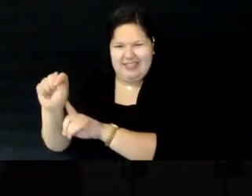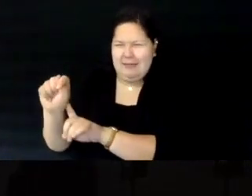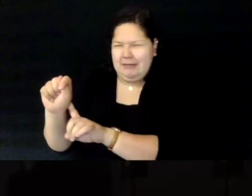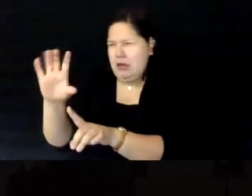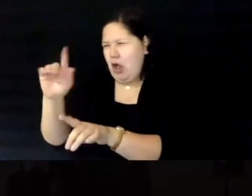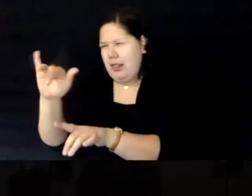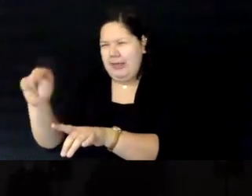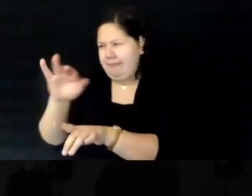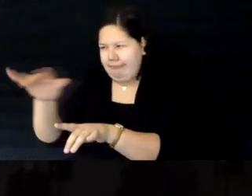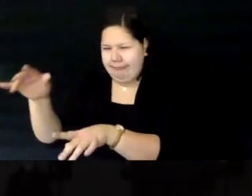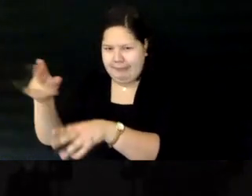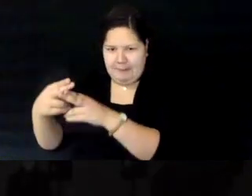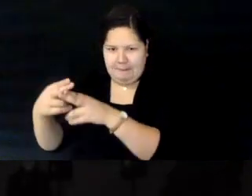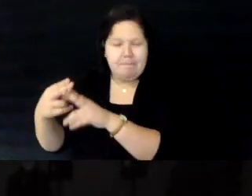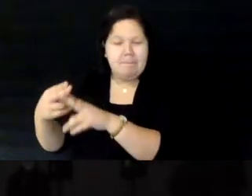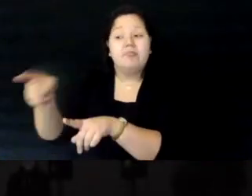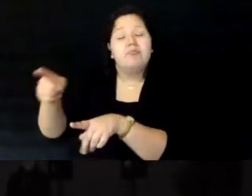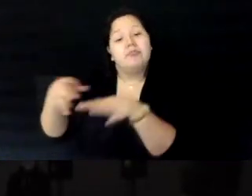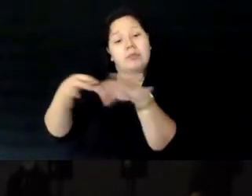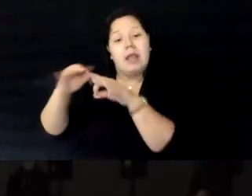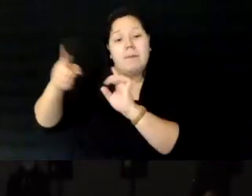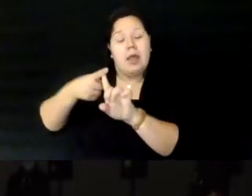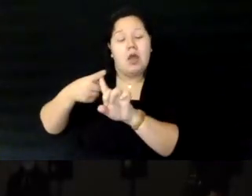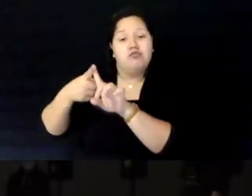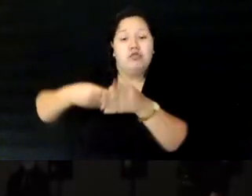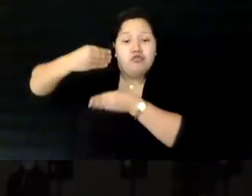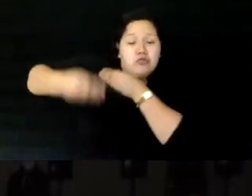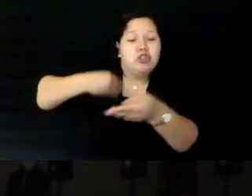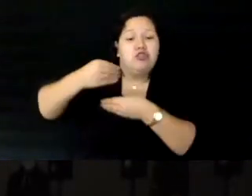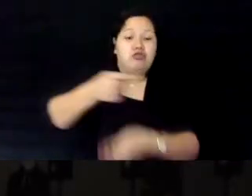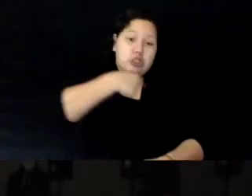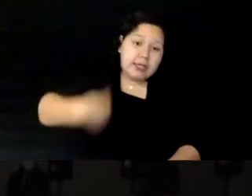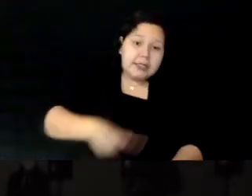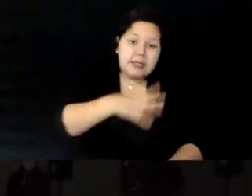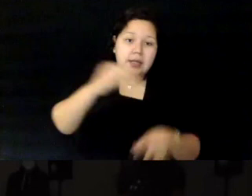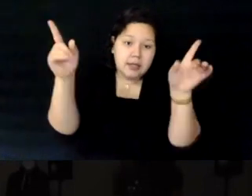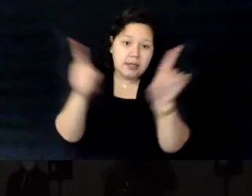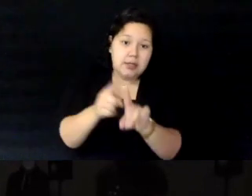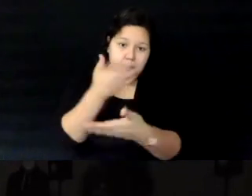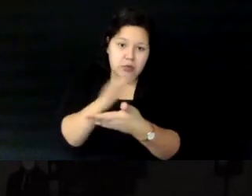about Chinese, traditional Chinese and Indian music. We started talking about the traditional